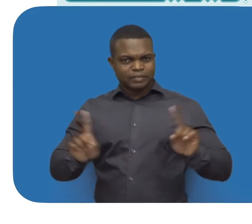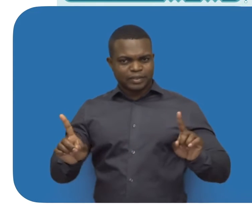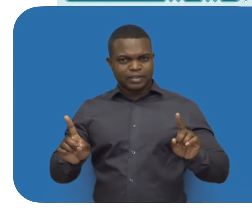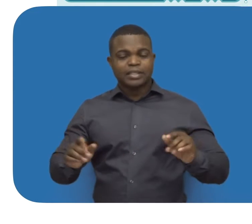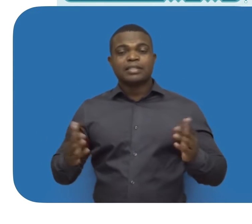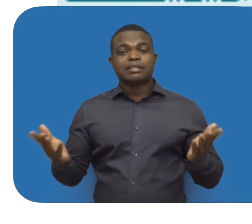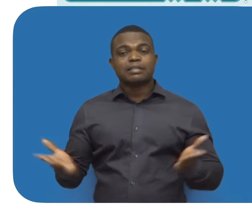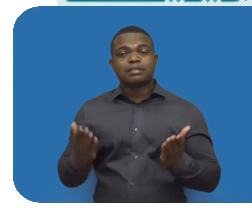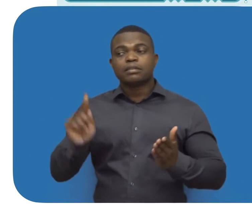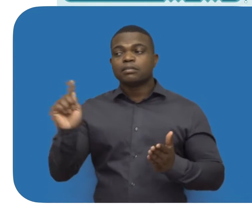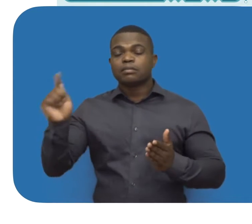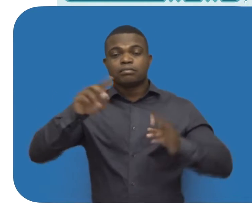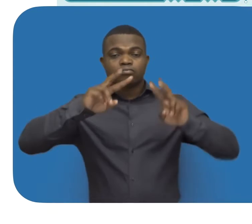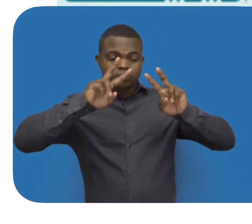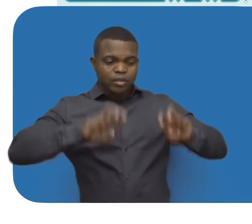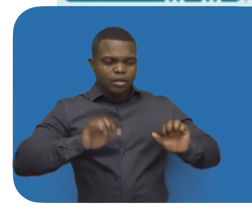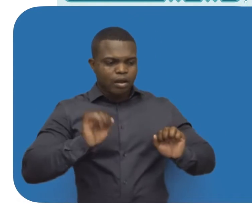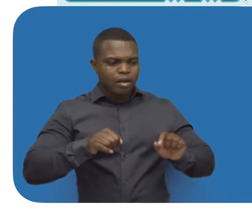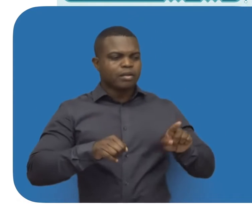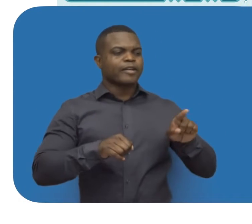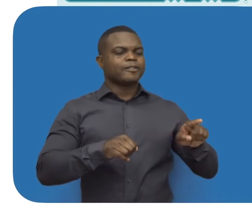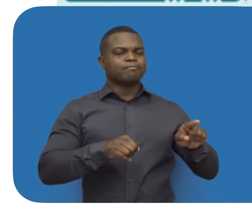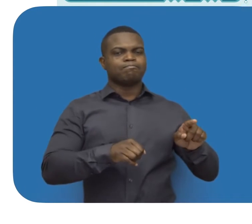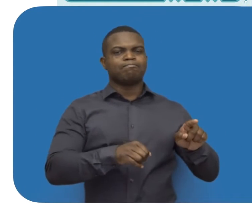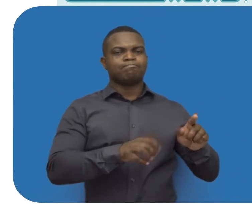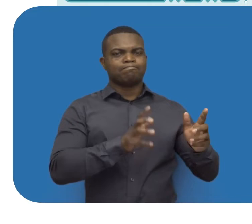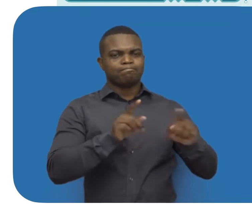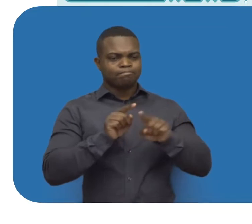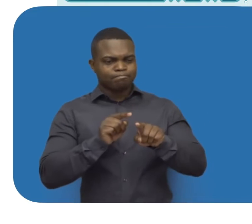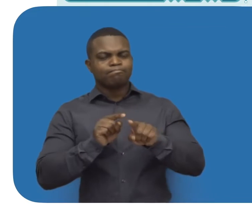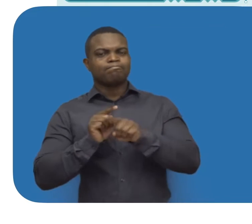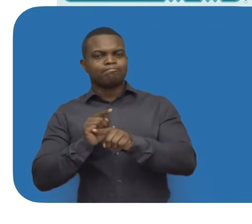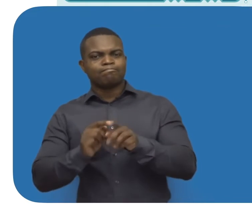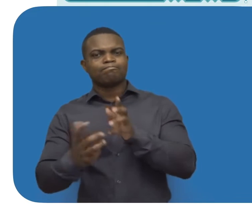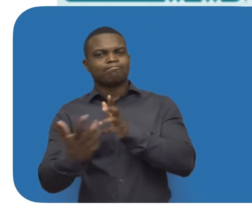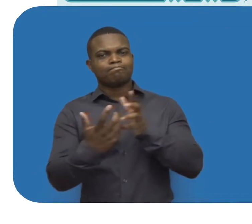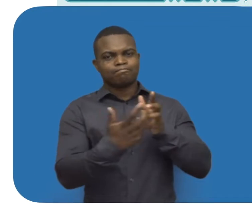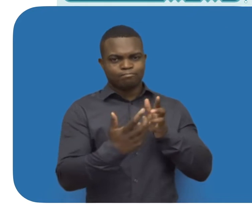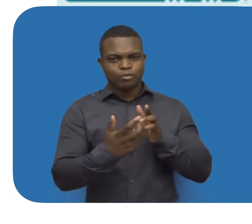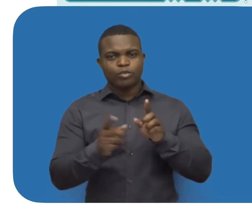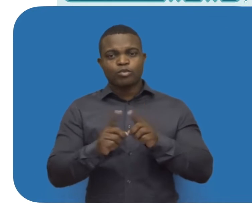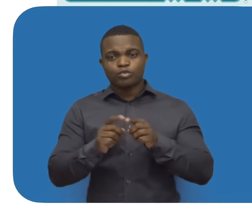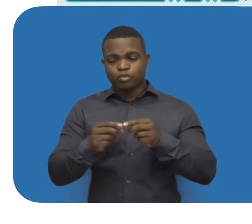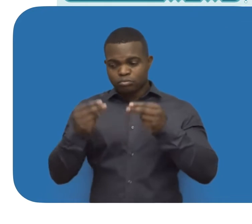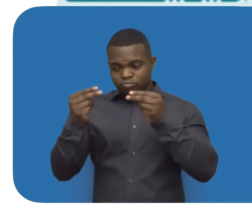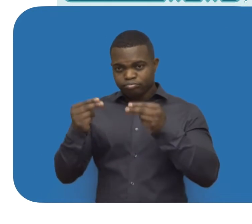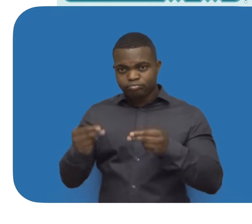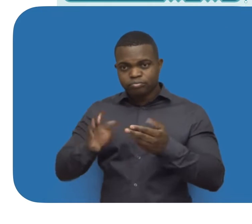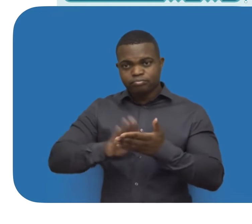That way researchers can clearly specify which transcripts or signs they refer to in their research.